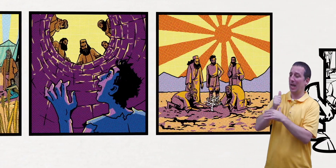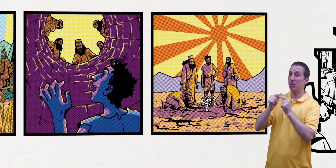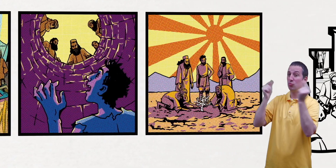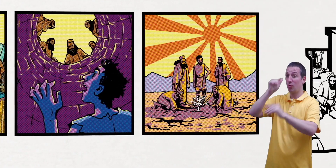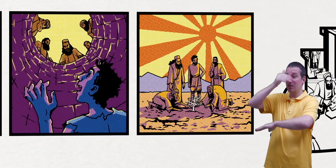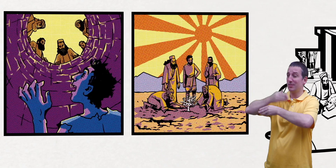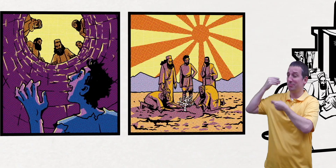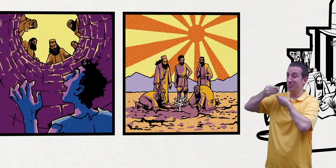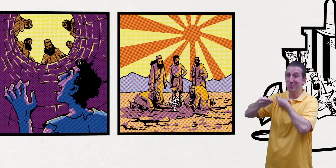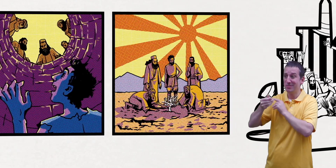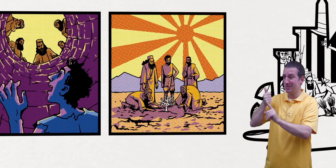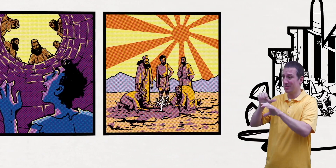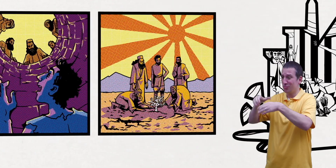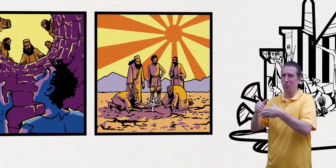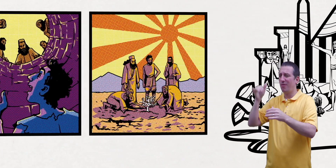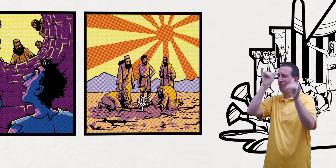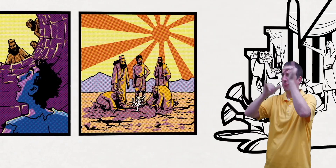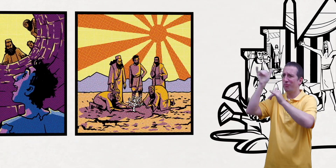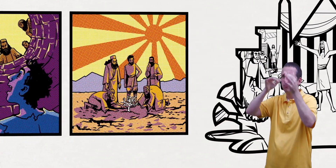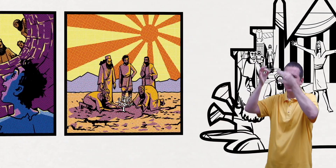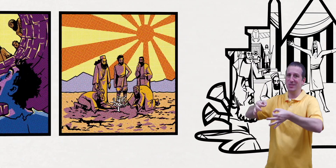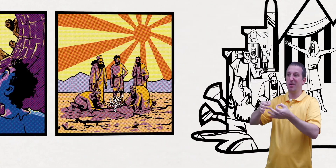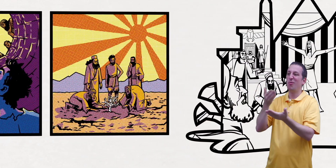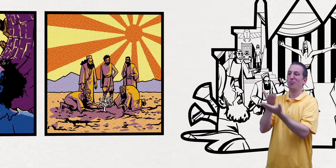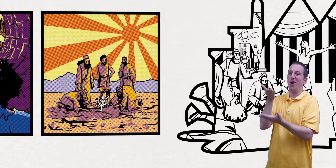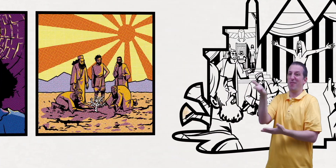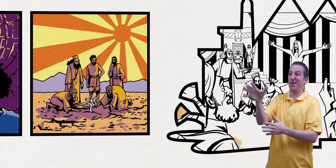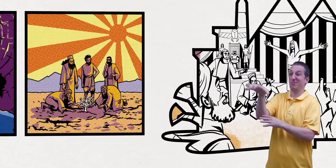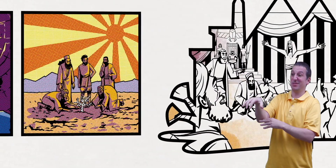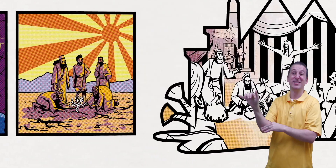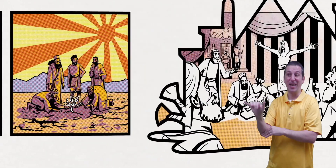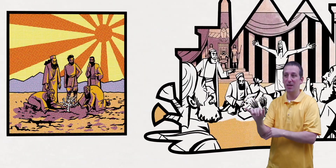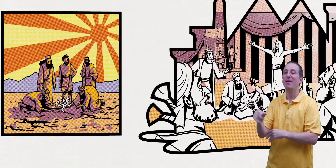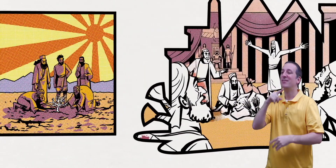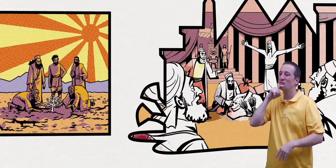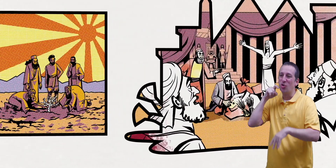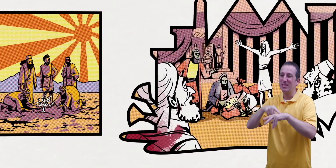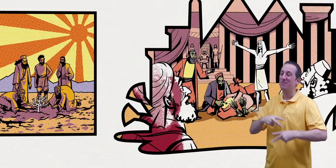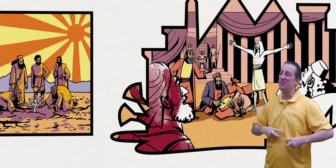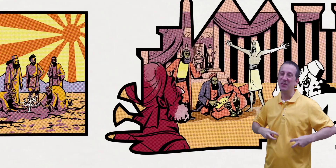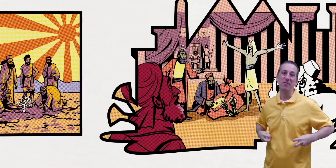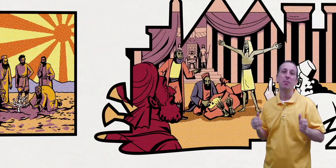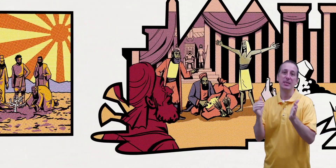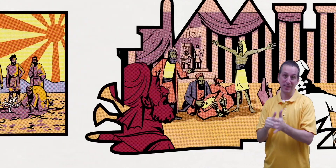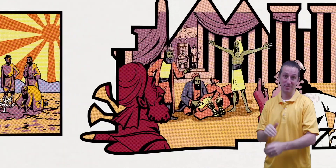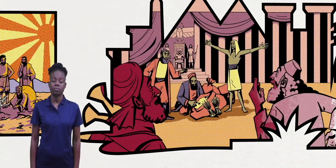Abraham’s great-grandsons make a bunch of stupid choices, and they eventually lead them to Egypt because of another famine.